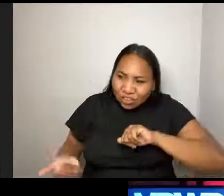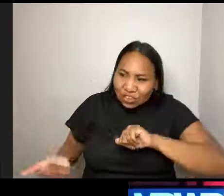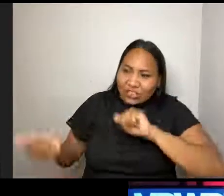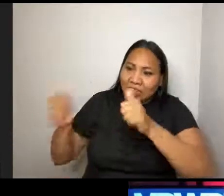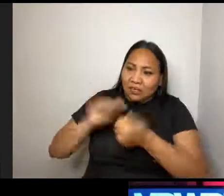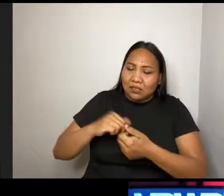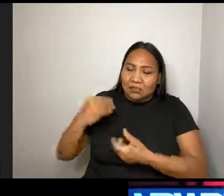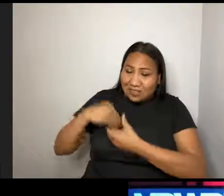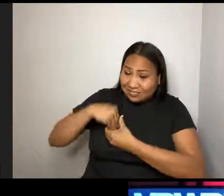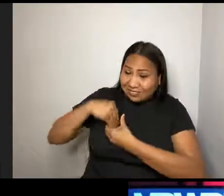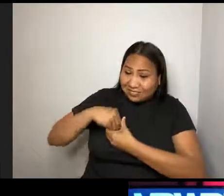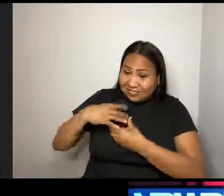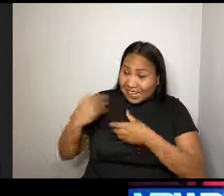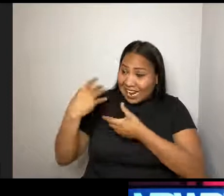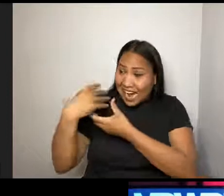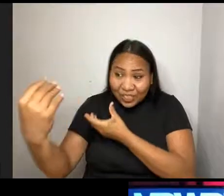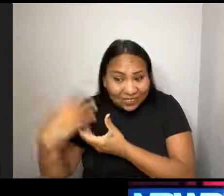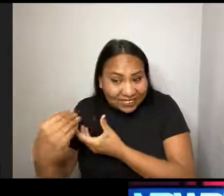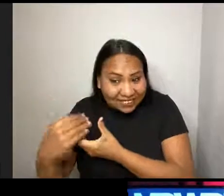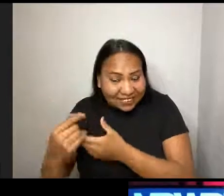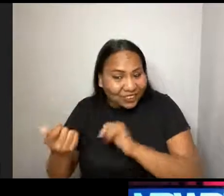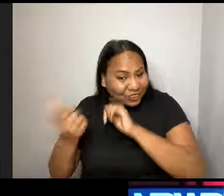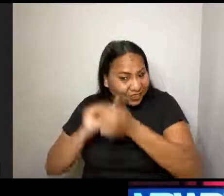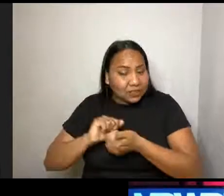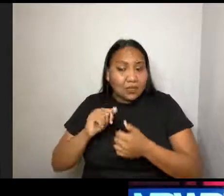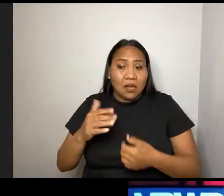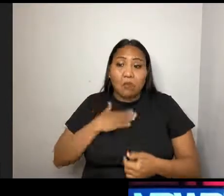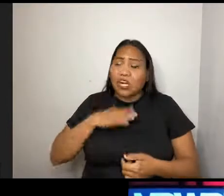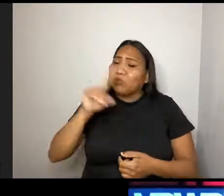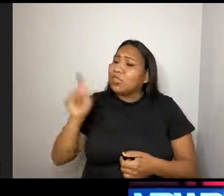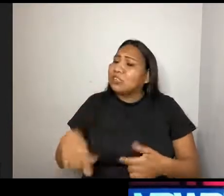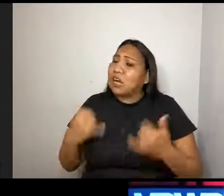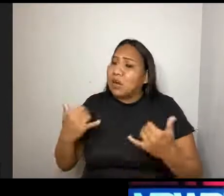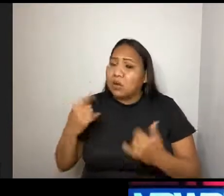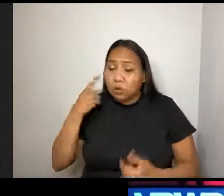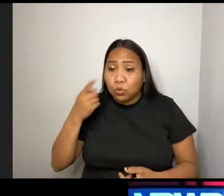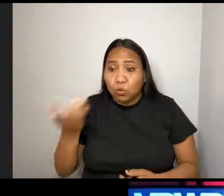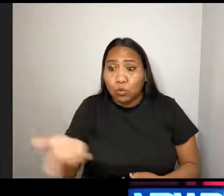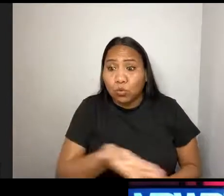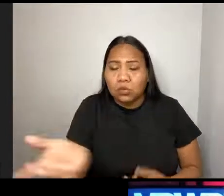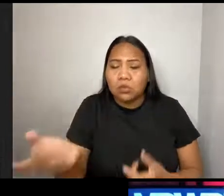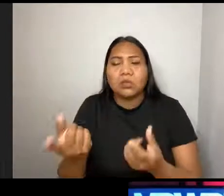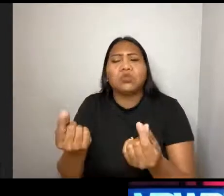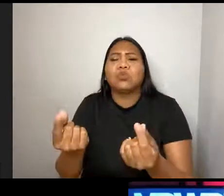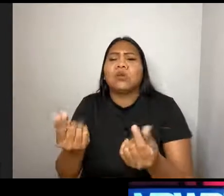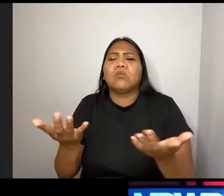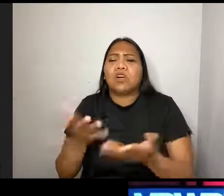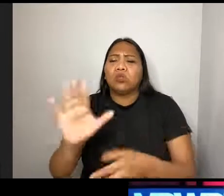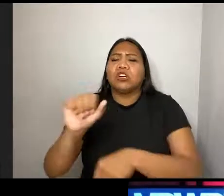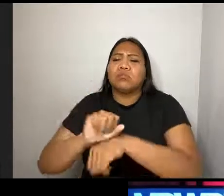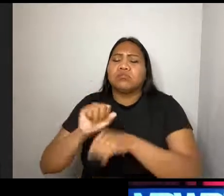how will you rethink work on doing systemic racism? Perhaps giving power to BIPOC people